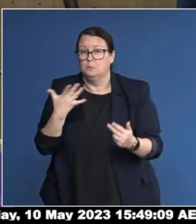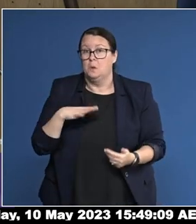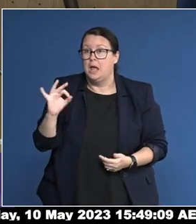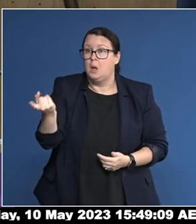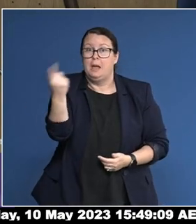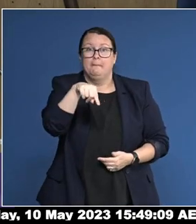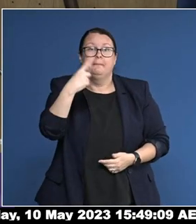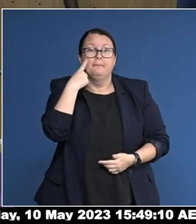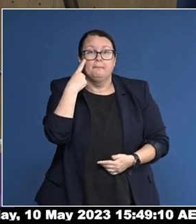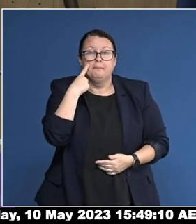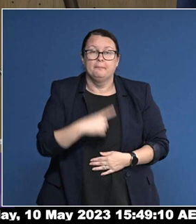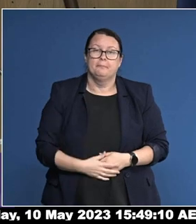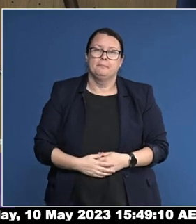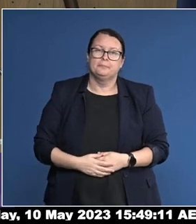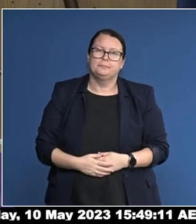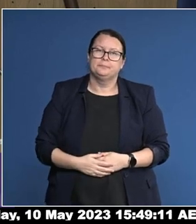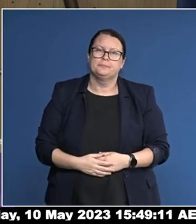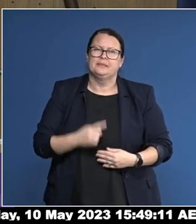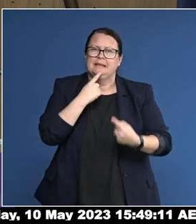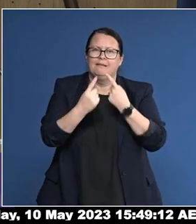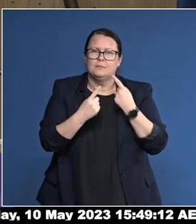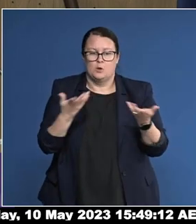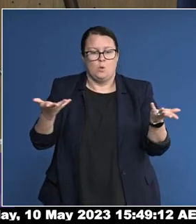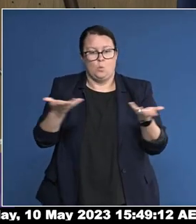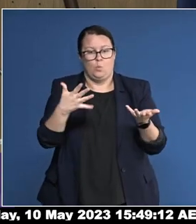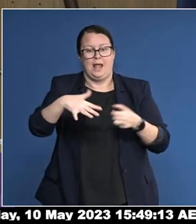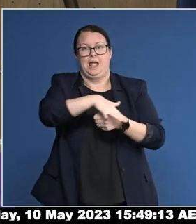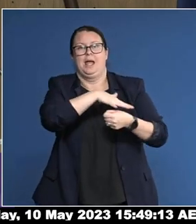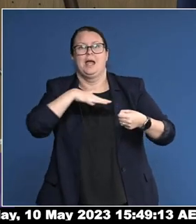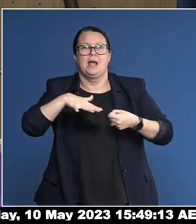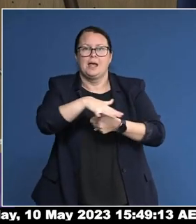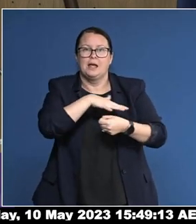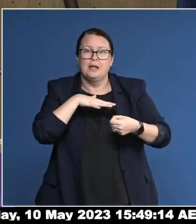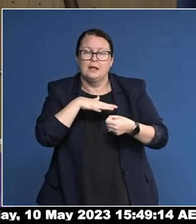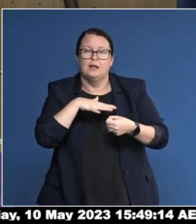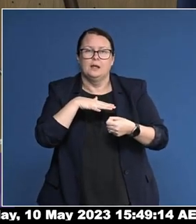Information, including location of the ceremonial closing hearing, is available on